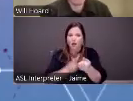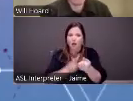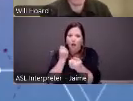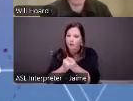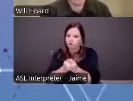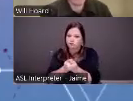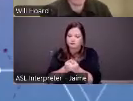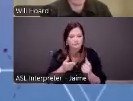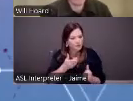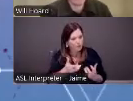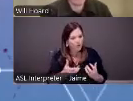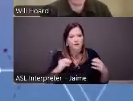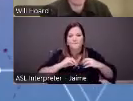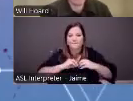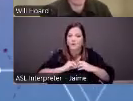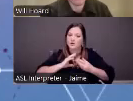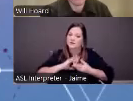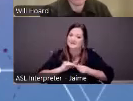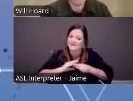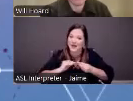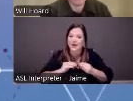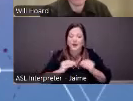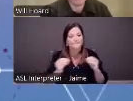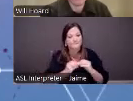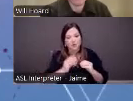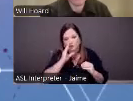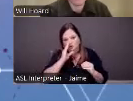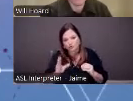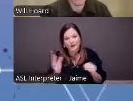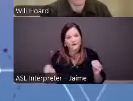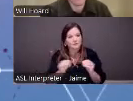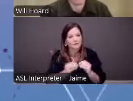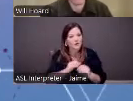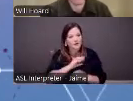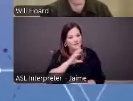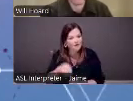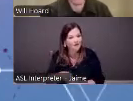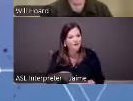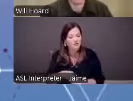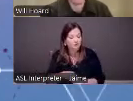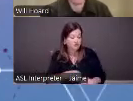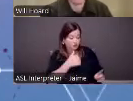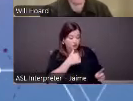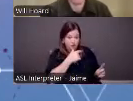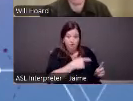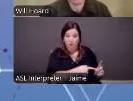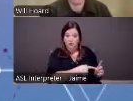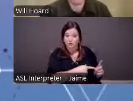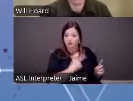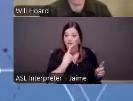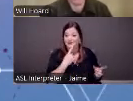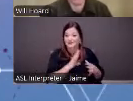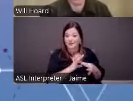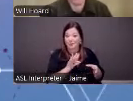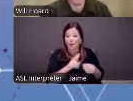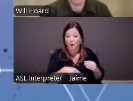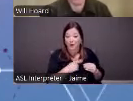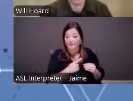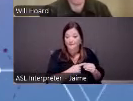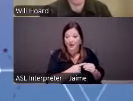And she was so much more direct and engaged, and she spoke to a perceived bias in the training